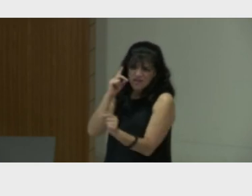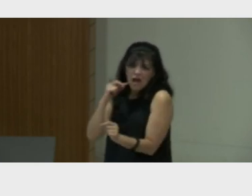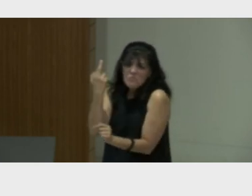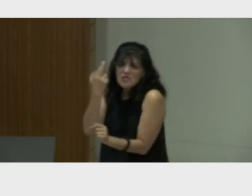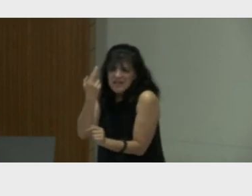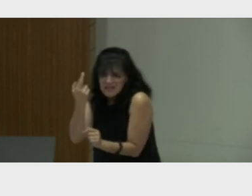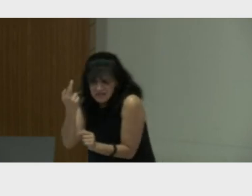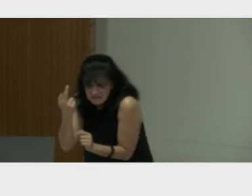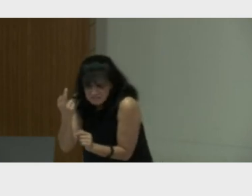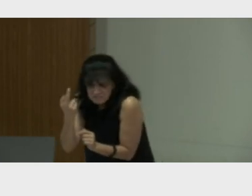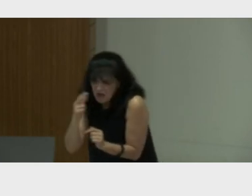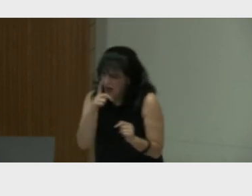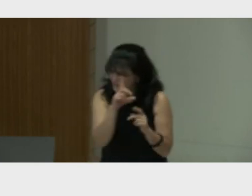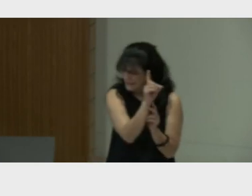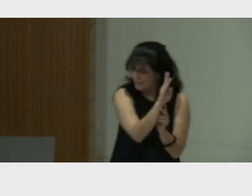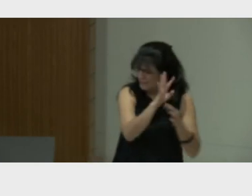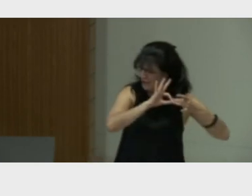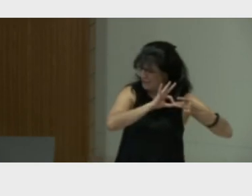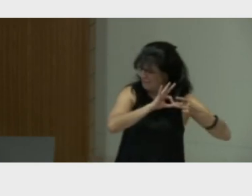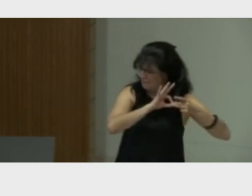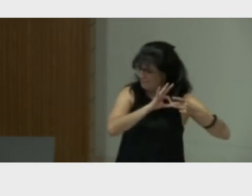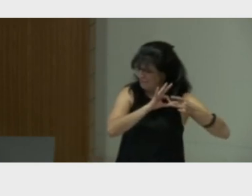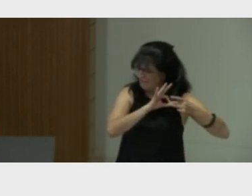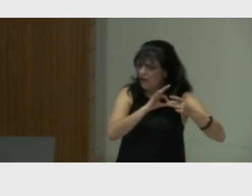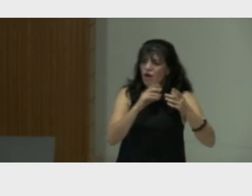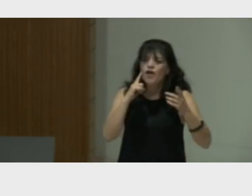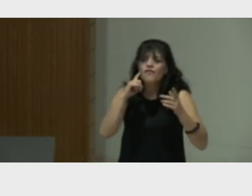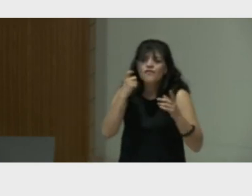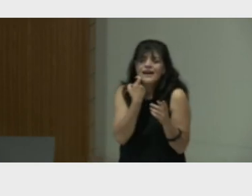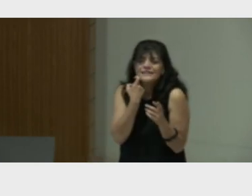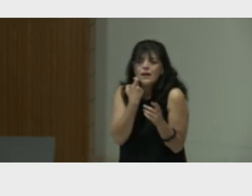we could use such a term to talk about the recently widowed spouse